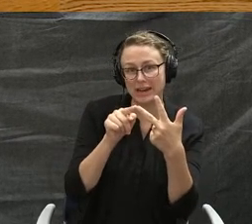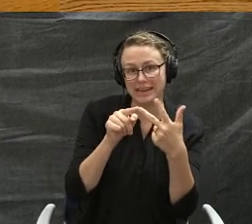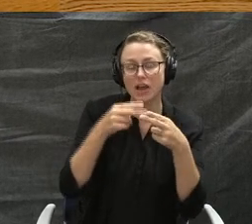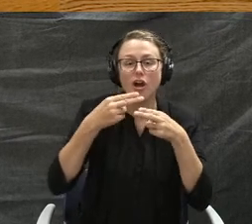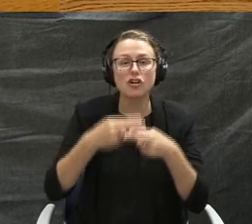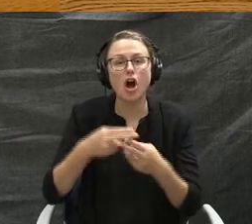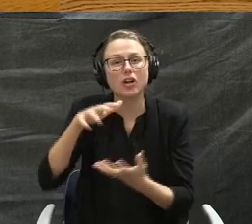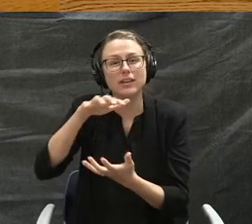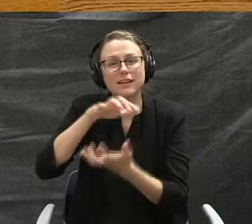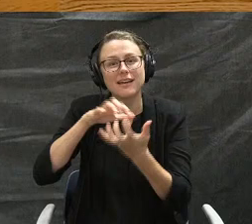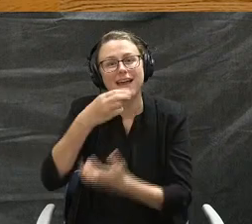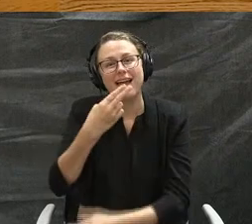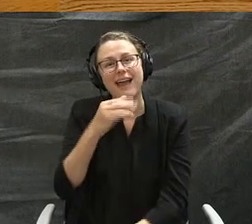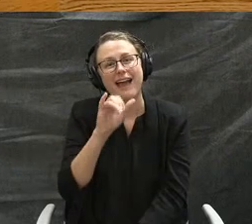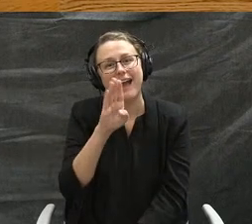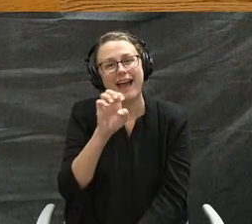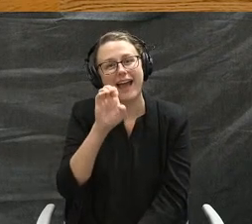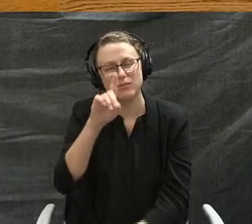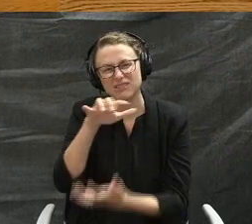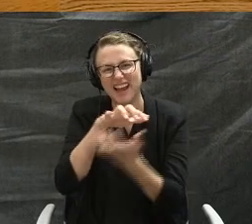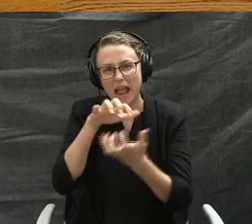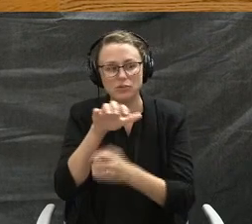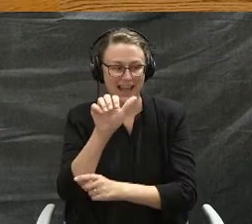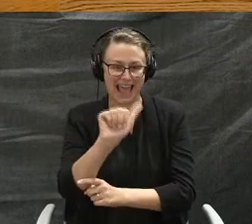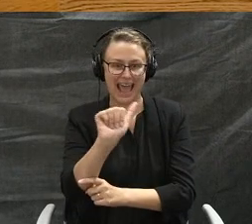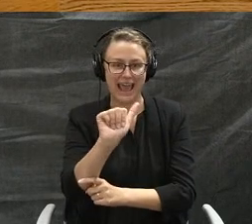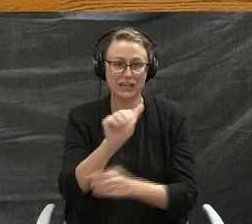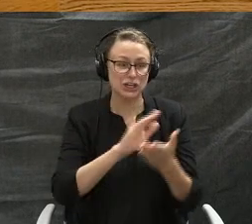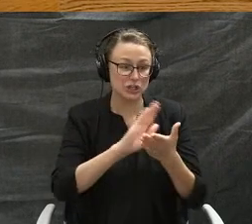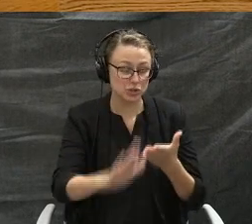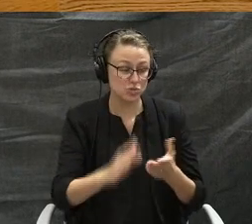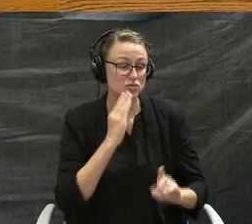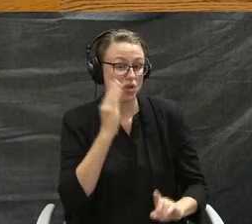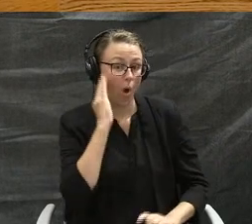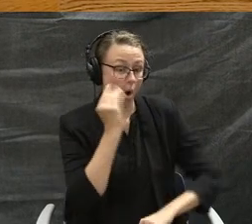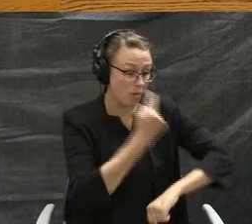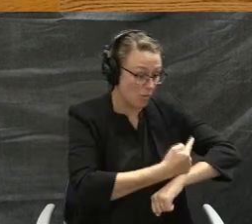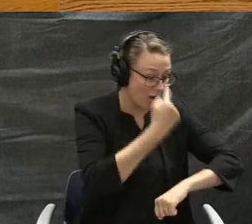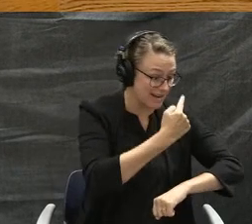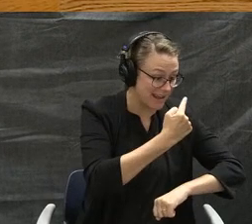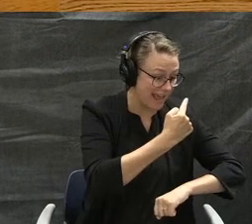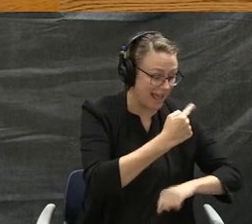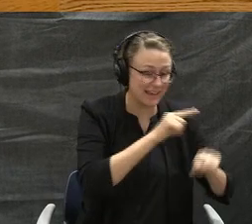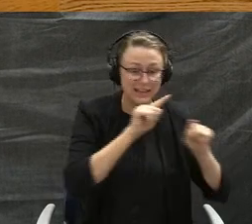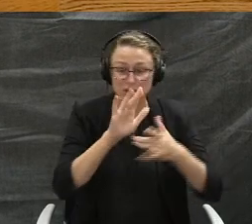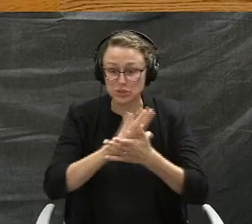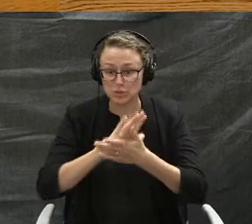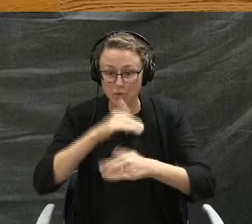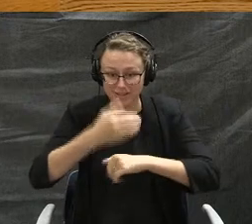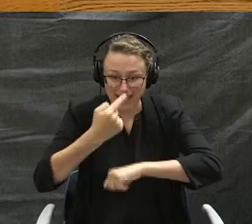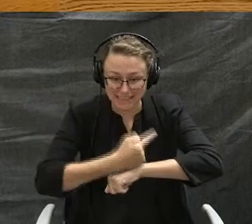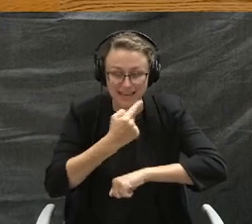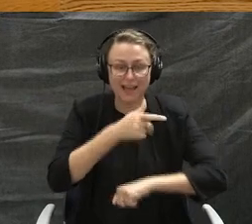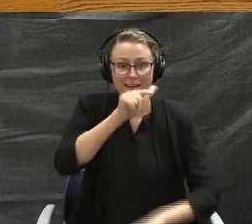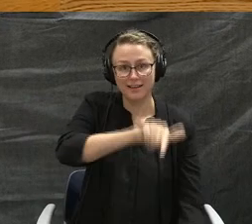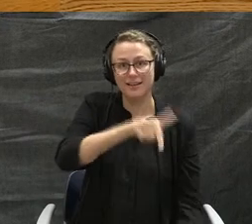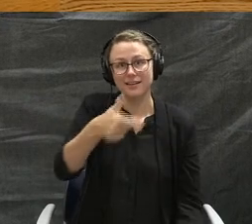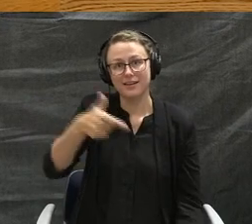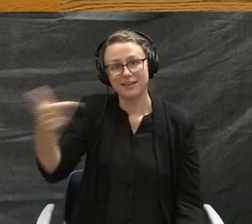Students in school one day and at home the next and so forth. So kind of following that pattern, so I'll let him do